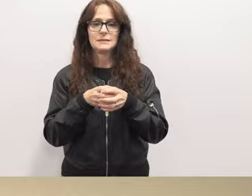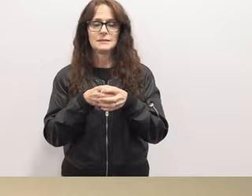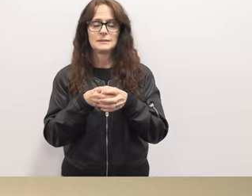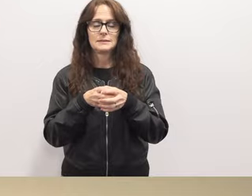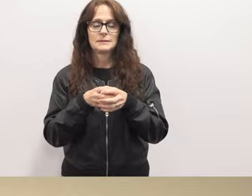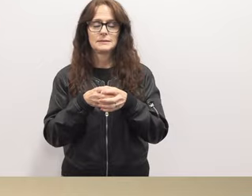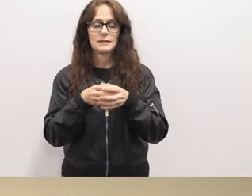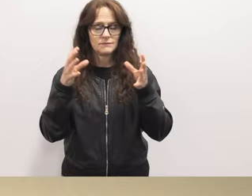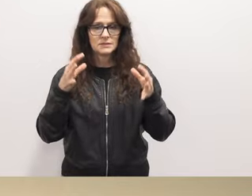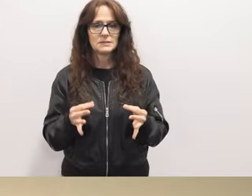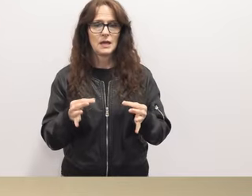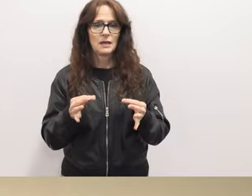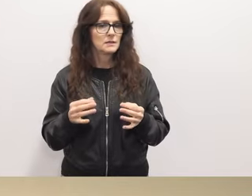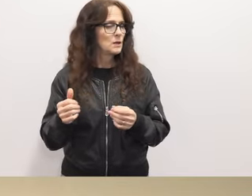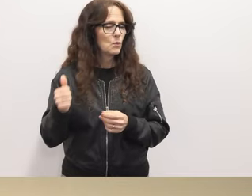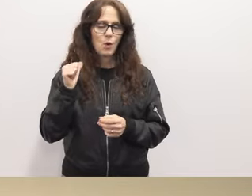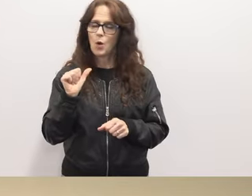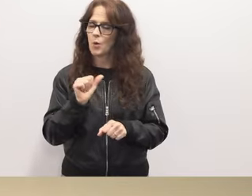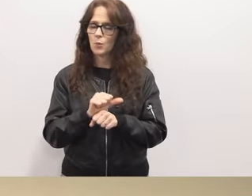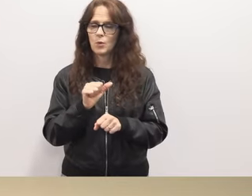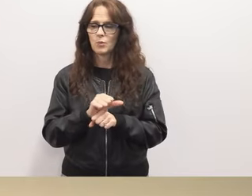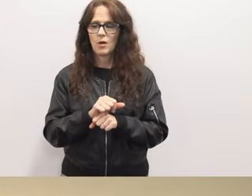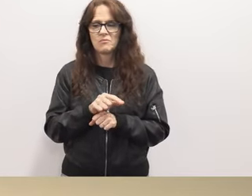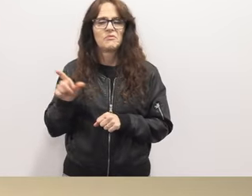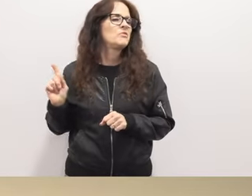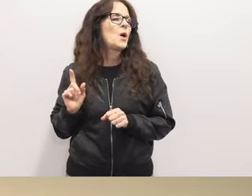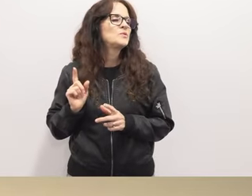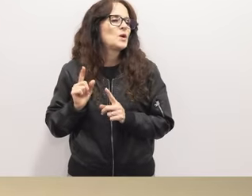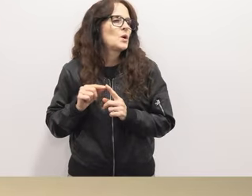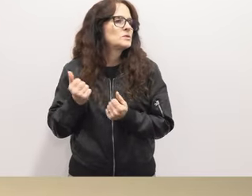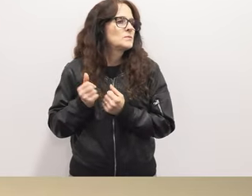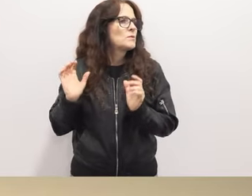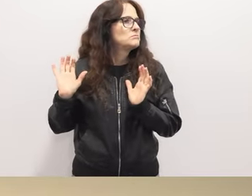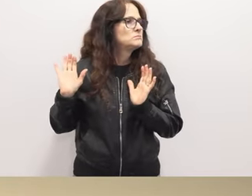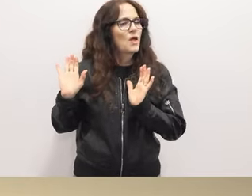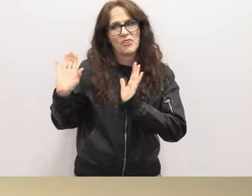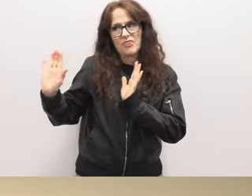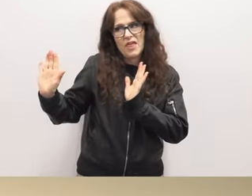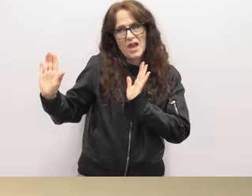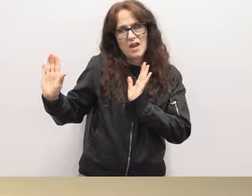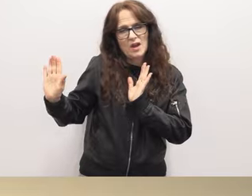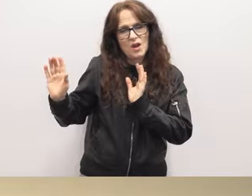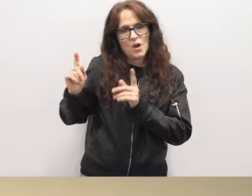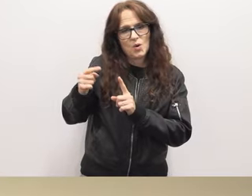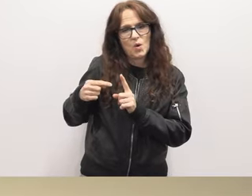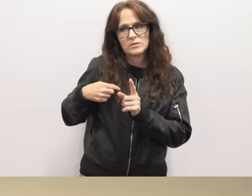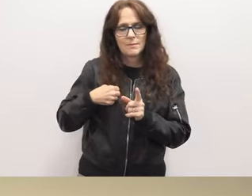the board has adopted. It does not work to say, "Well, those aren't goals that I support. Those are the goals that those people over there support."